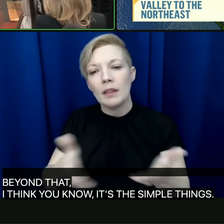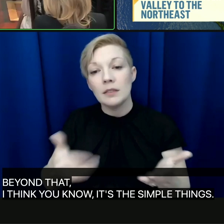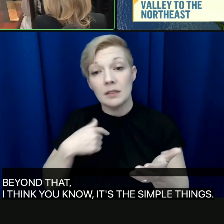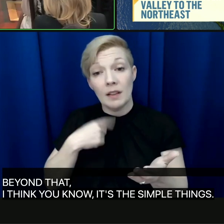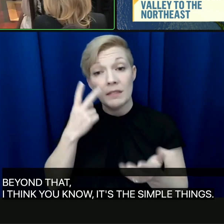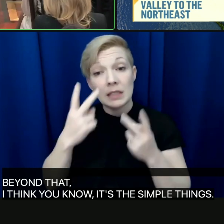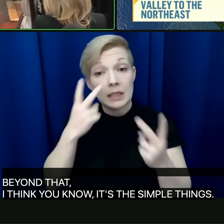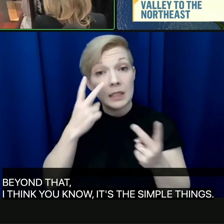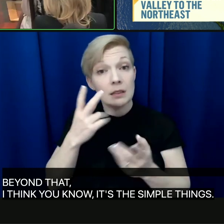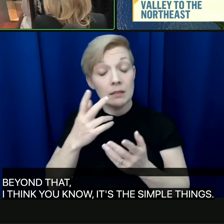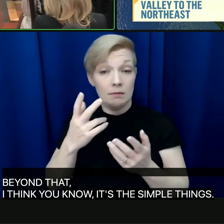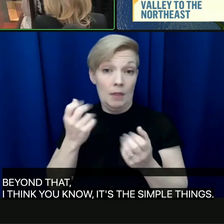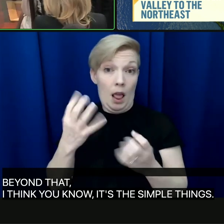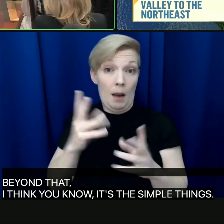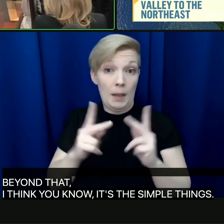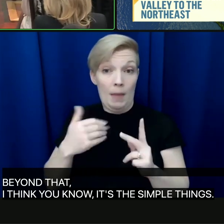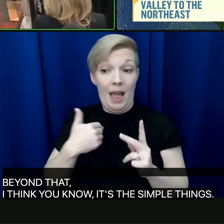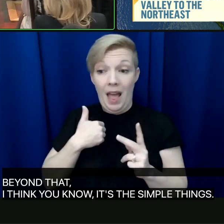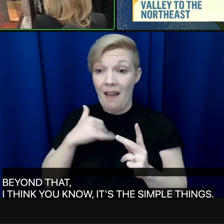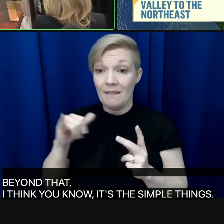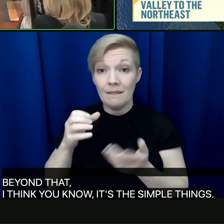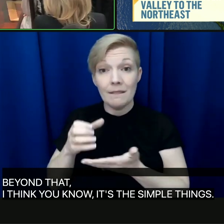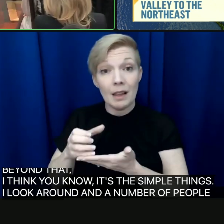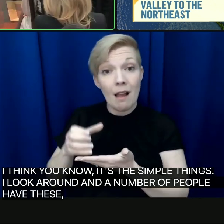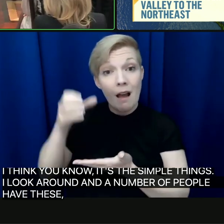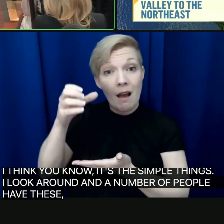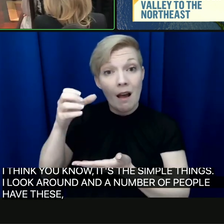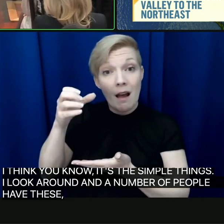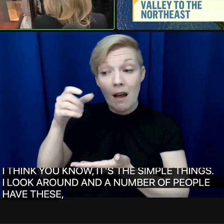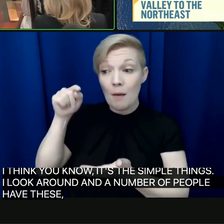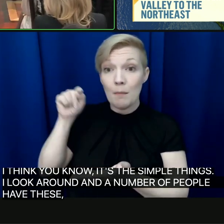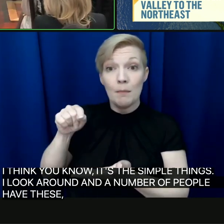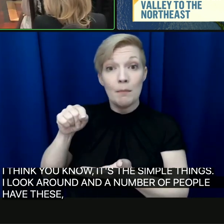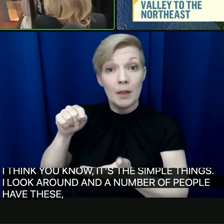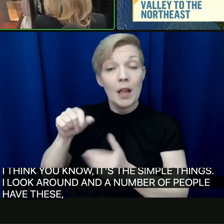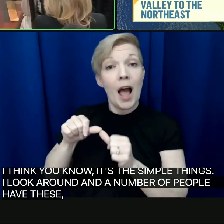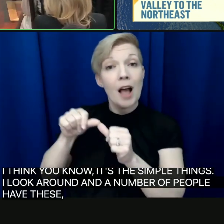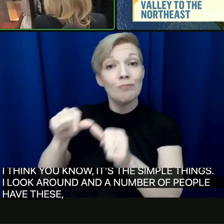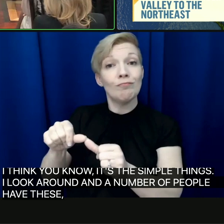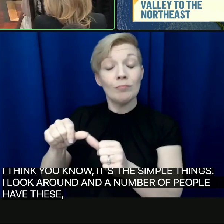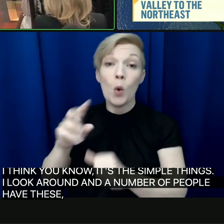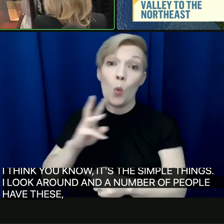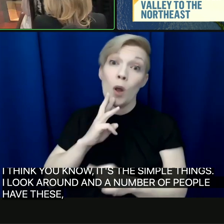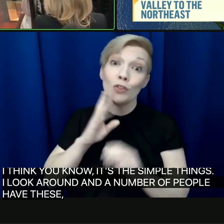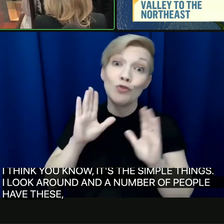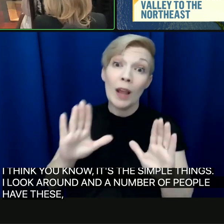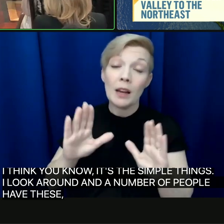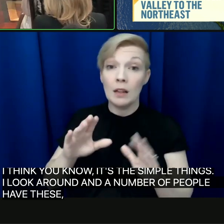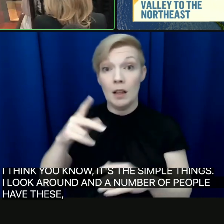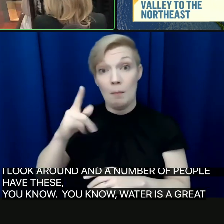You know, water is a great thing, but plastic bottles that have come in comes.